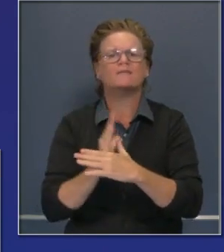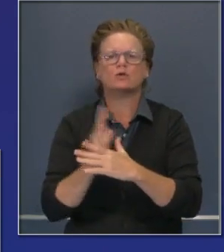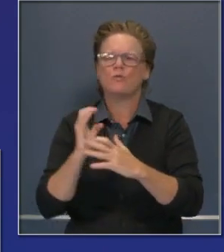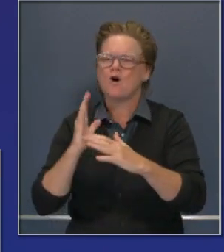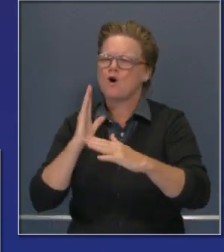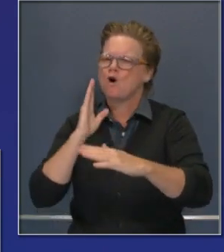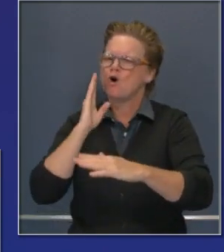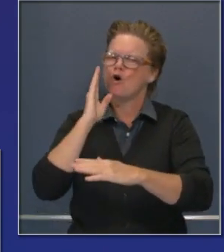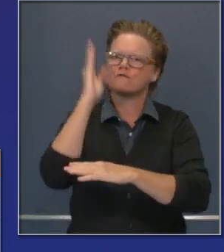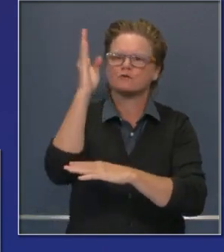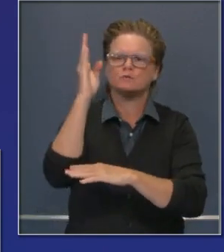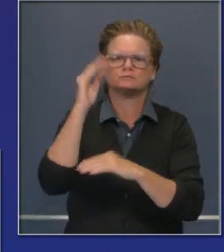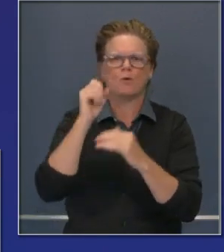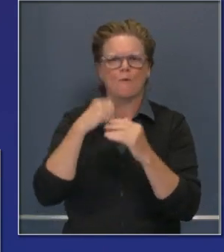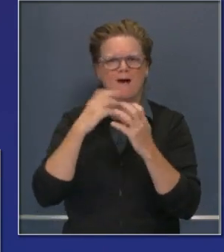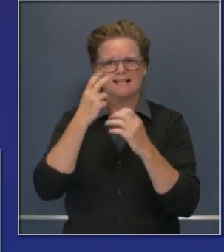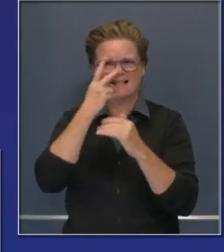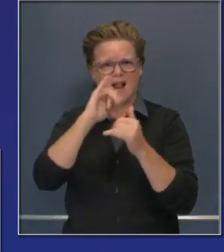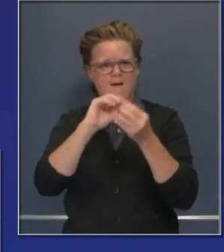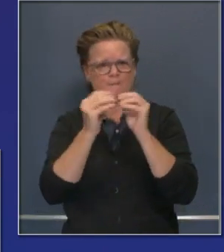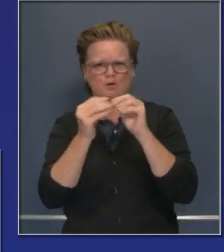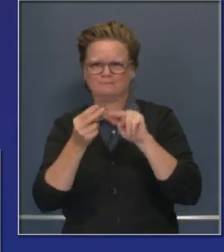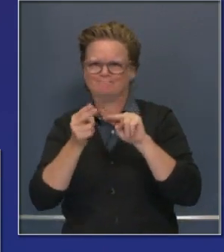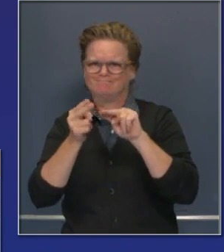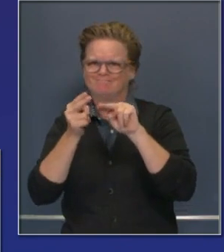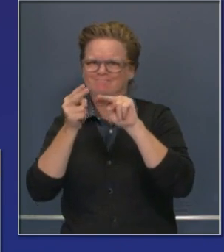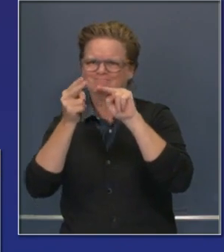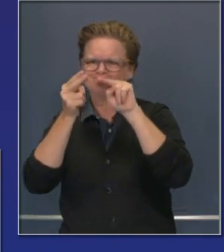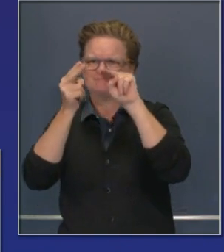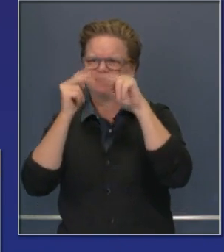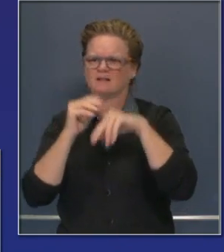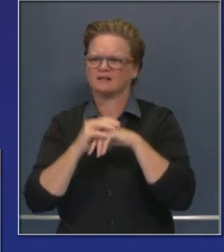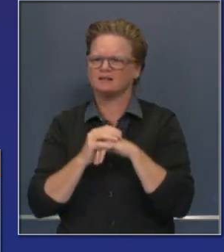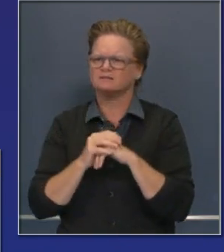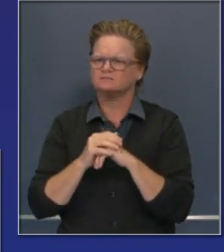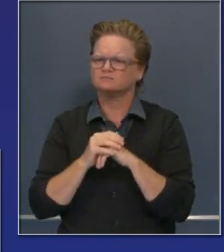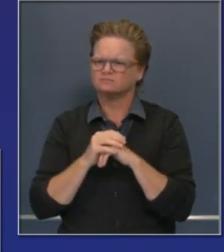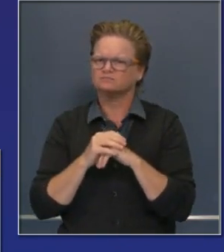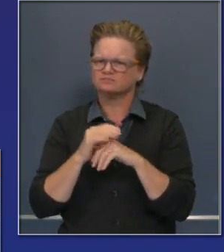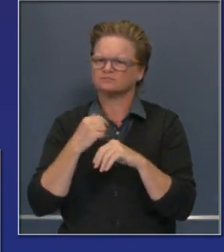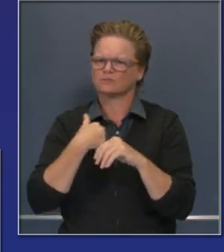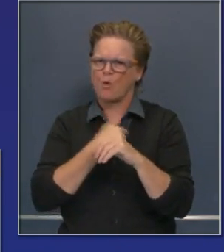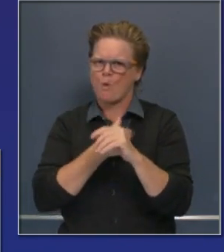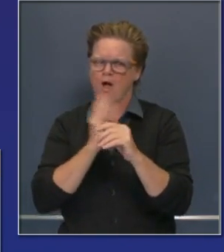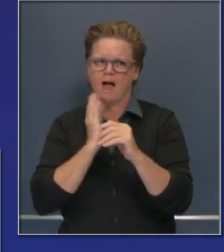AND TWENTY FOUR THOUSAND AVERAGE DAILY TEST YOU SEE REFLECTED IN THE LAST SEVEN DAYS.